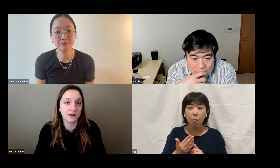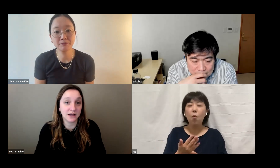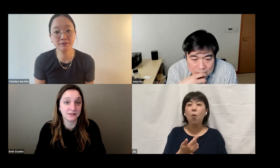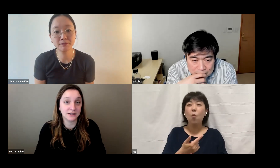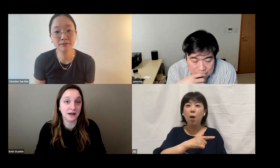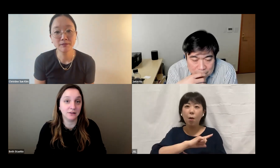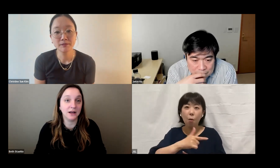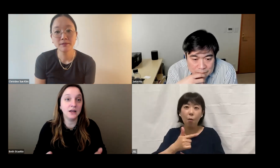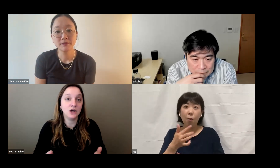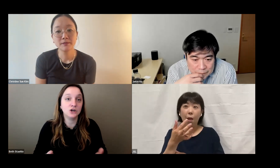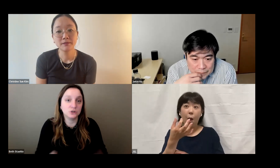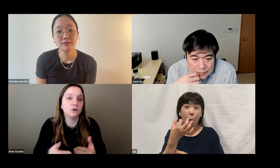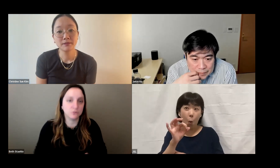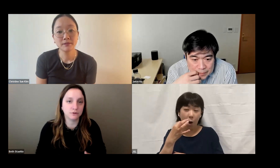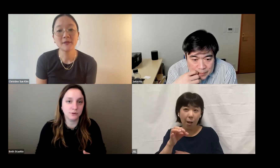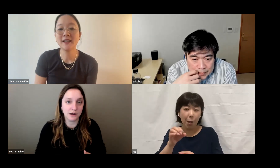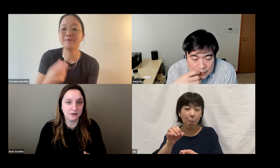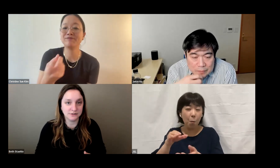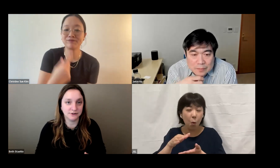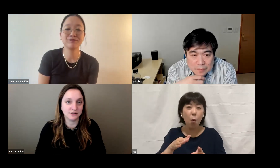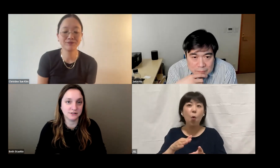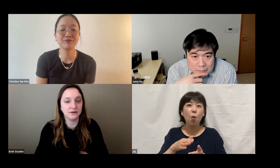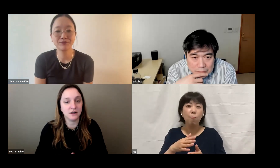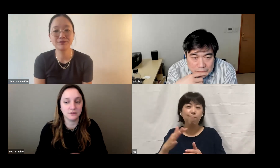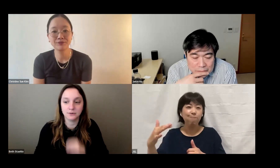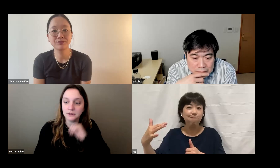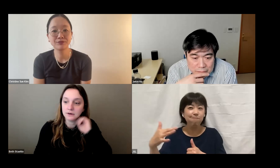as an ally should go through us first, not to you.